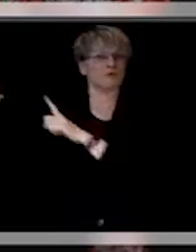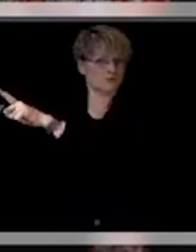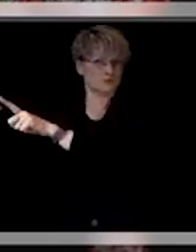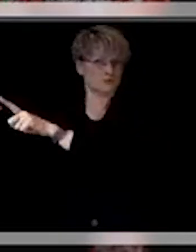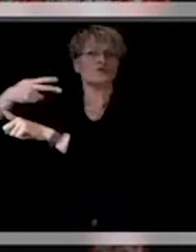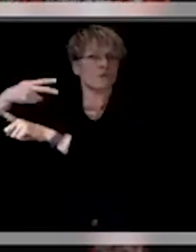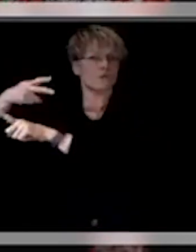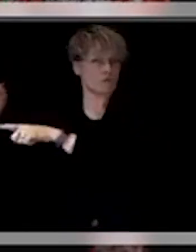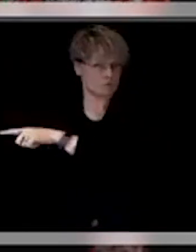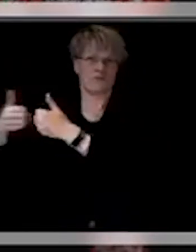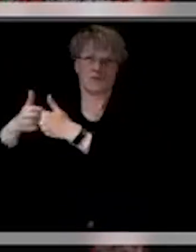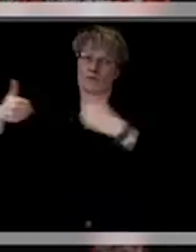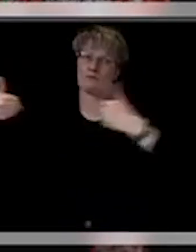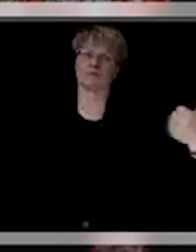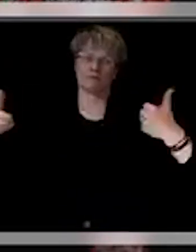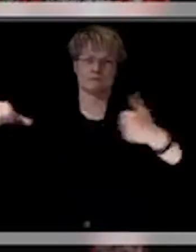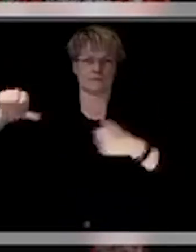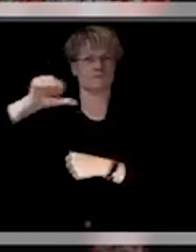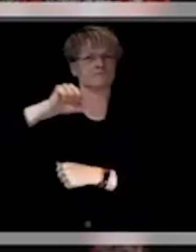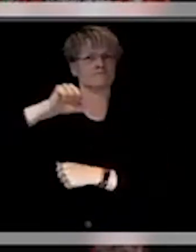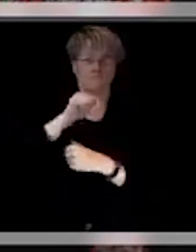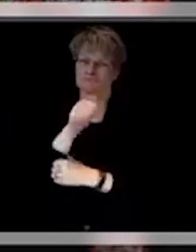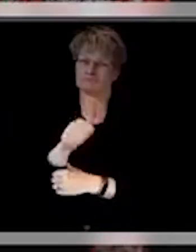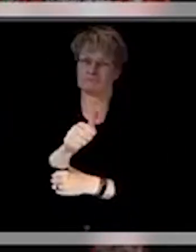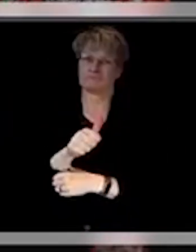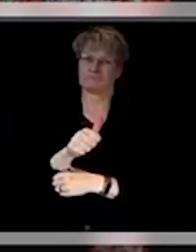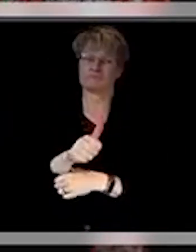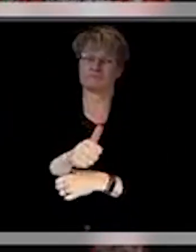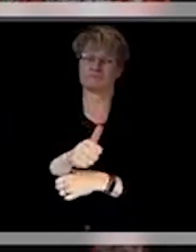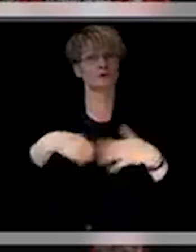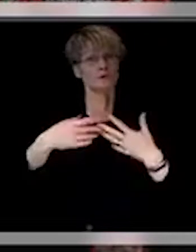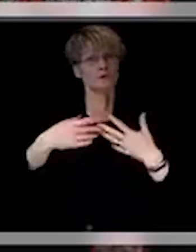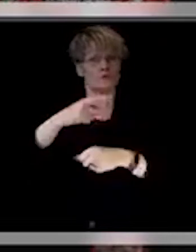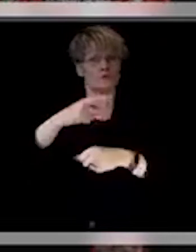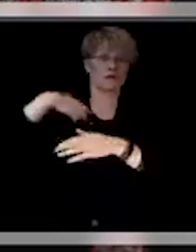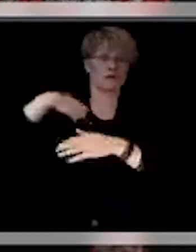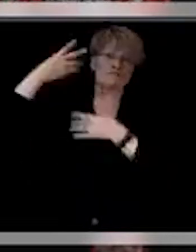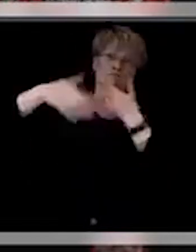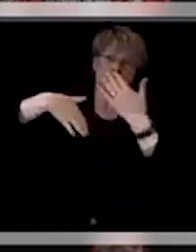over a long period of time. What we're asking for is a rapid change in social norms related